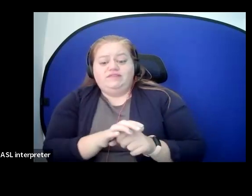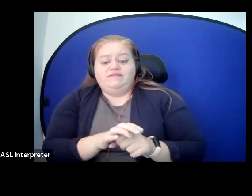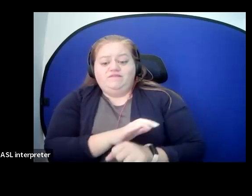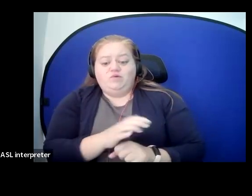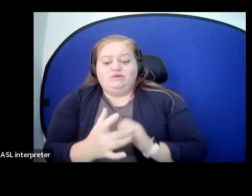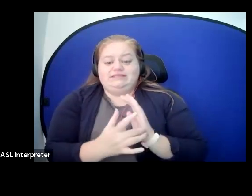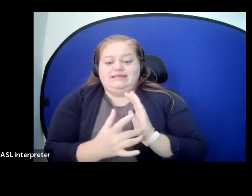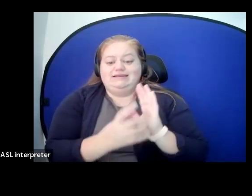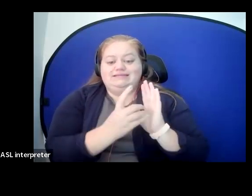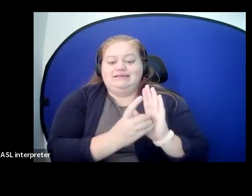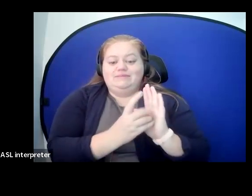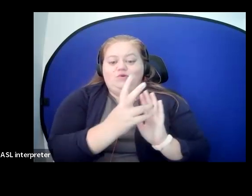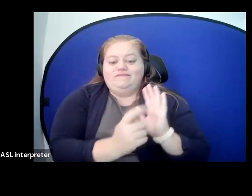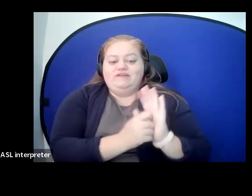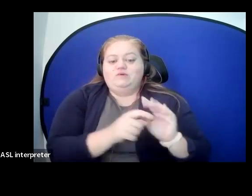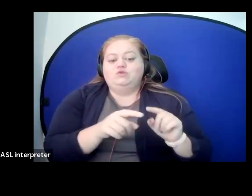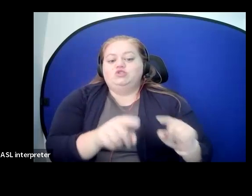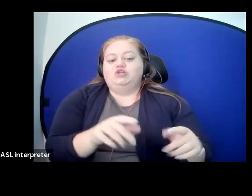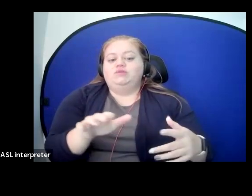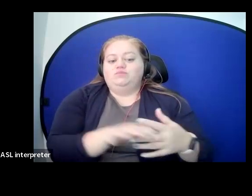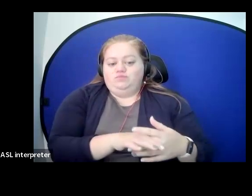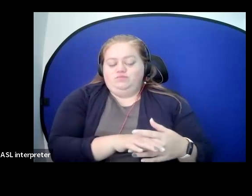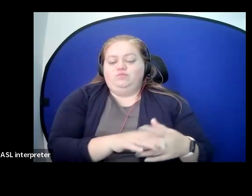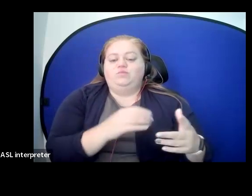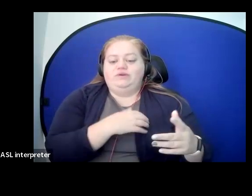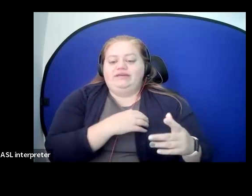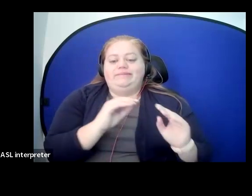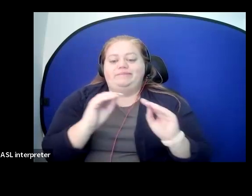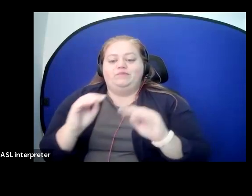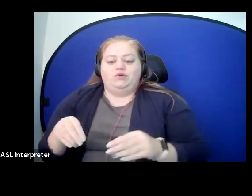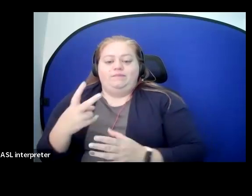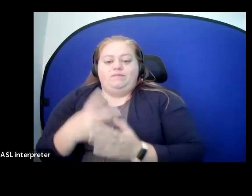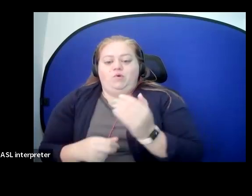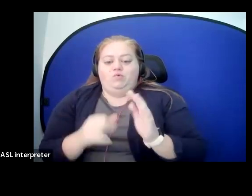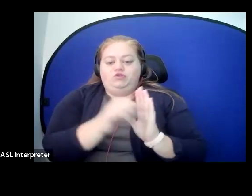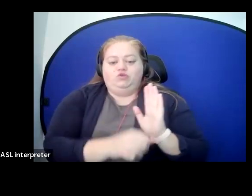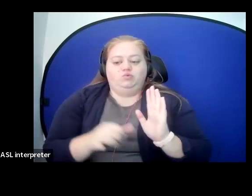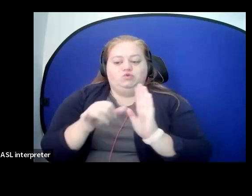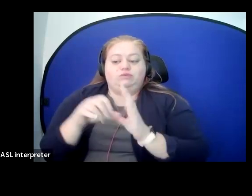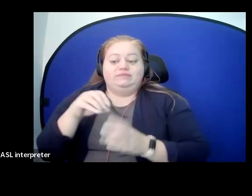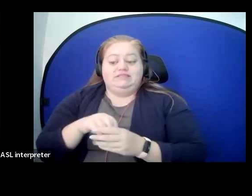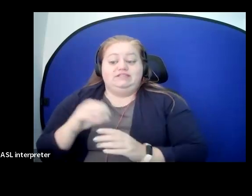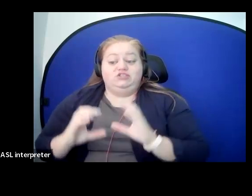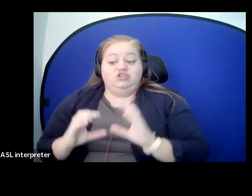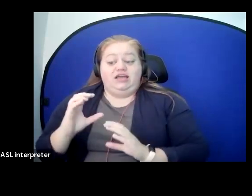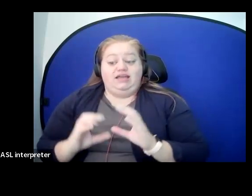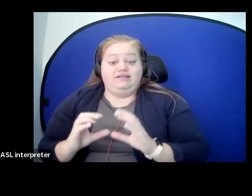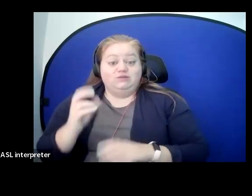demonstrations over the break, we did post the links in the chat. See everyone in five.